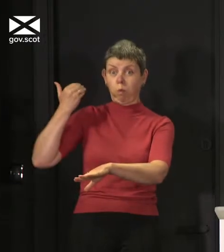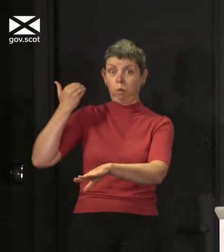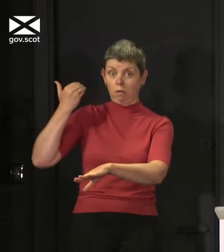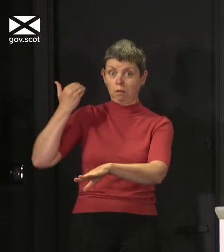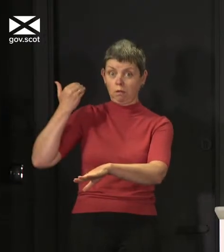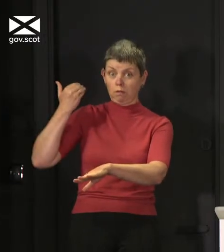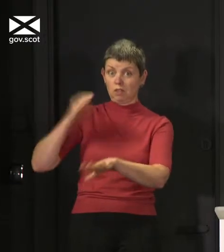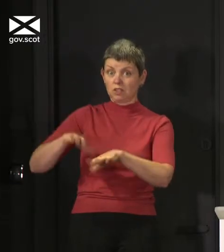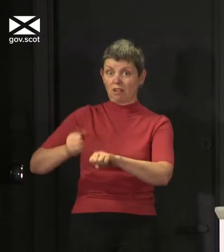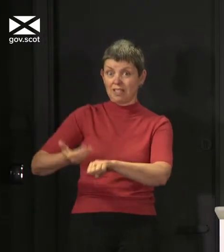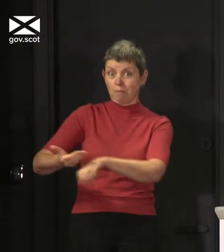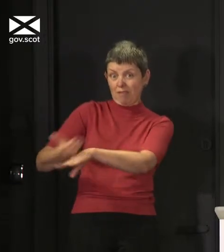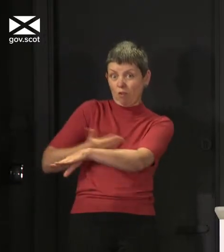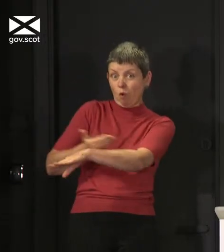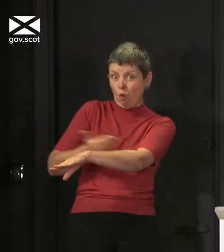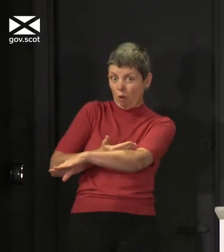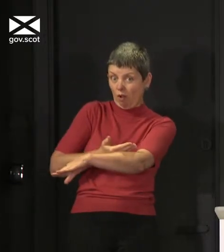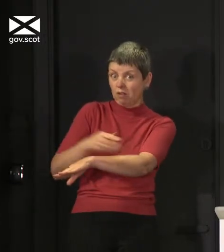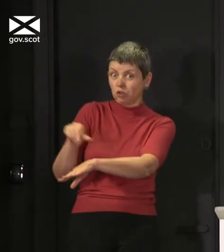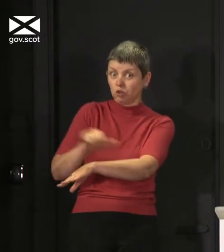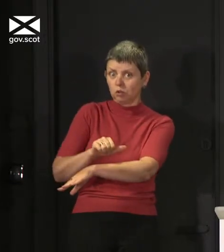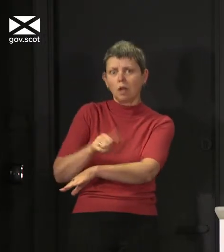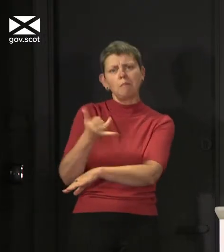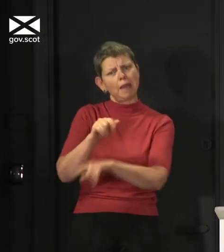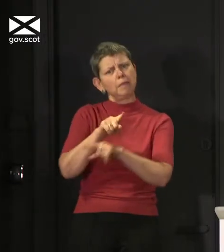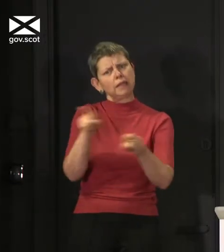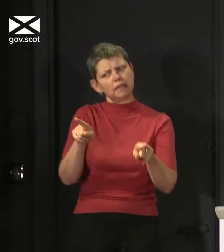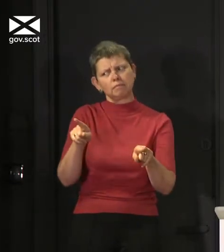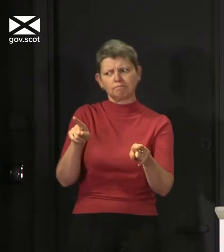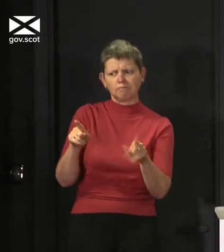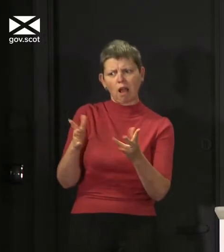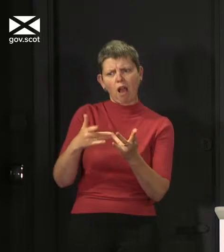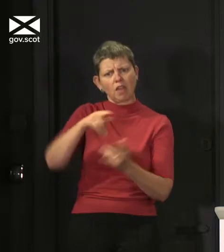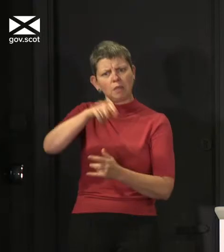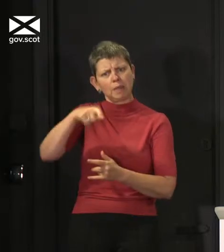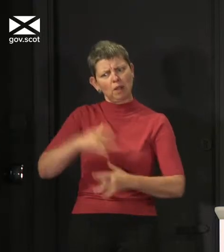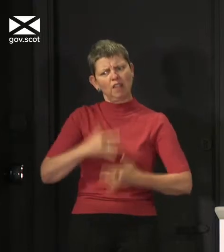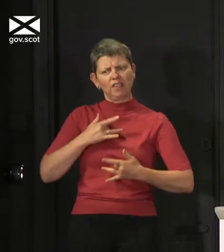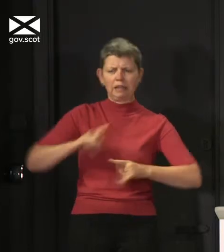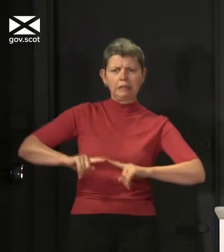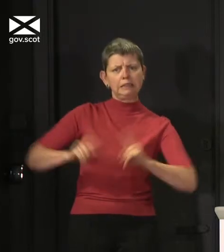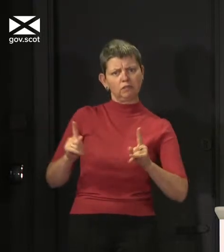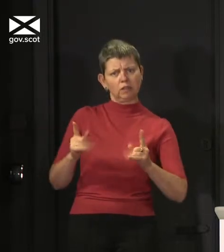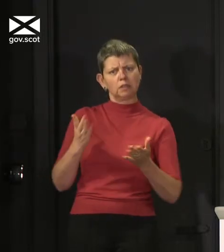view on that and there is a debate about the rights and wrongs of it, but the fact that